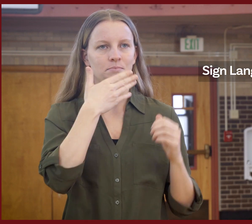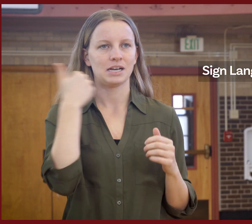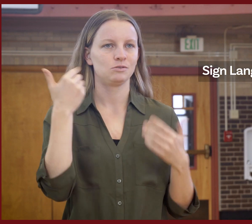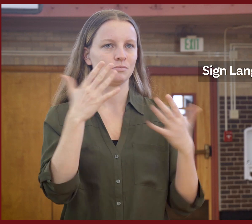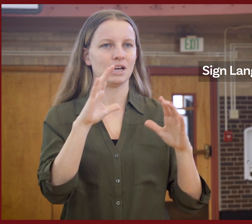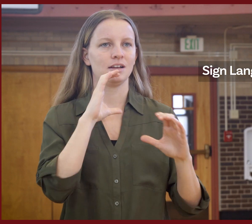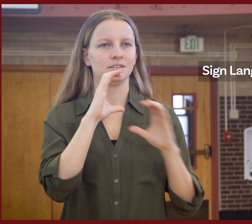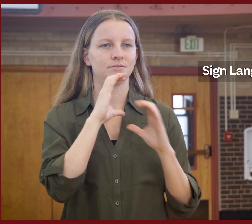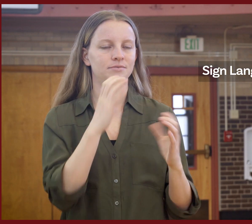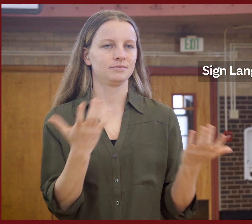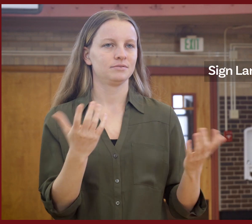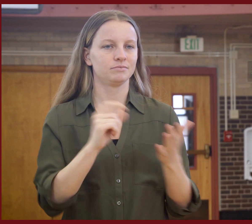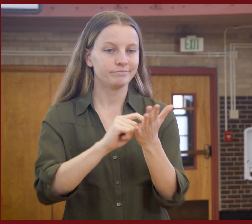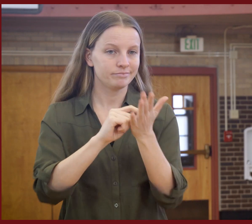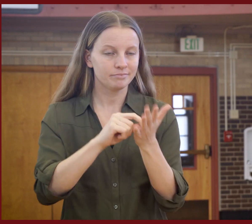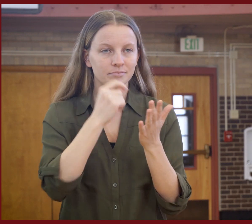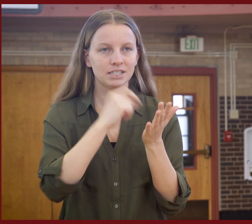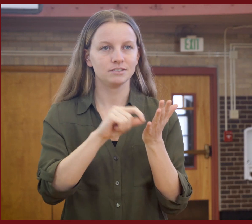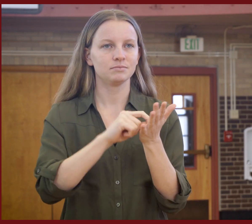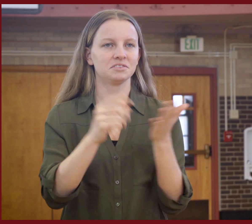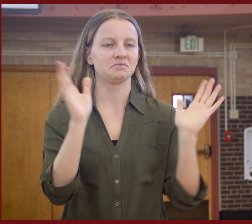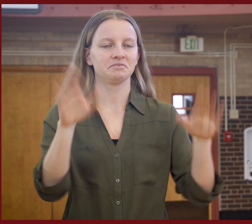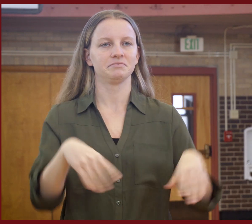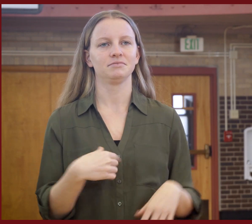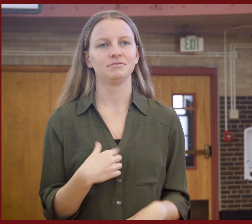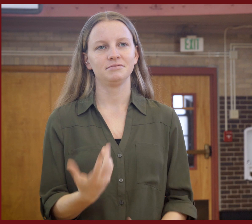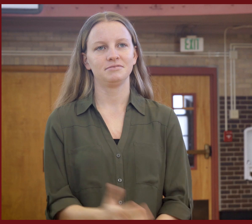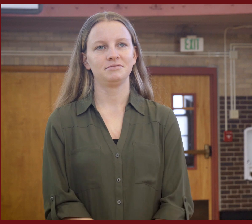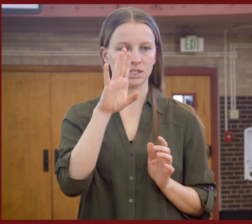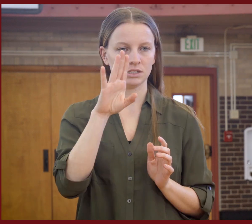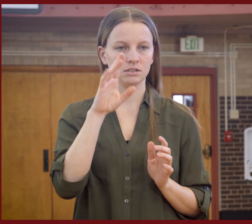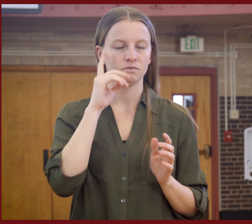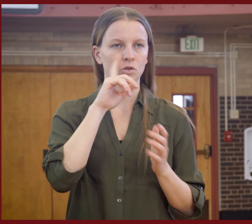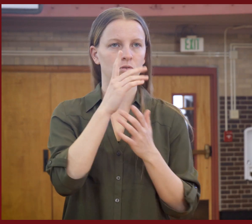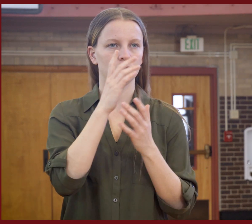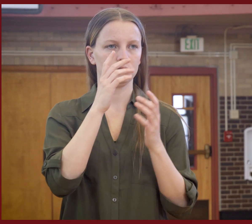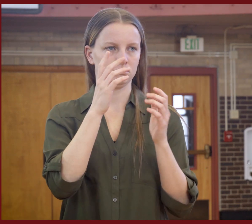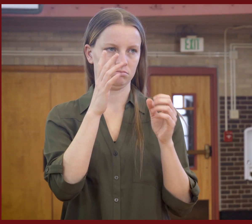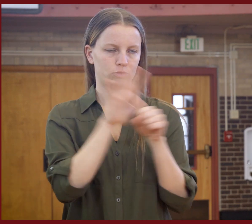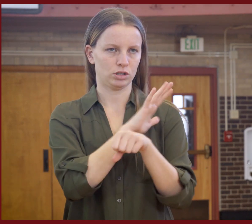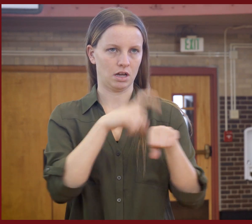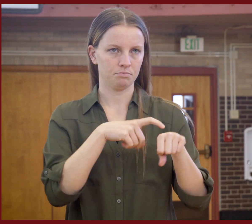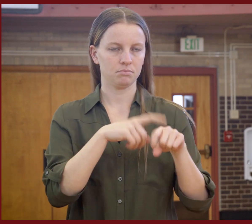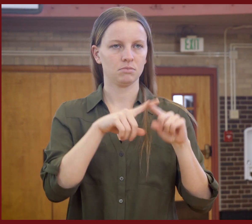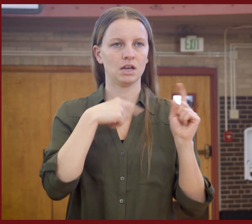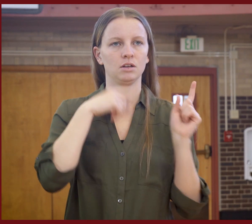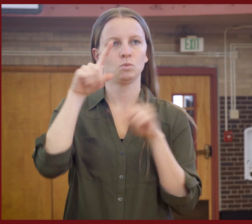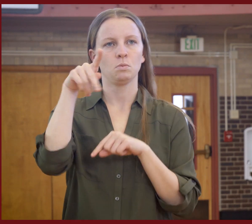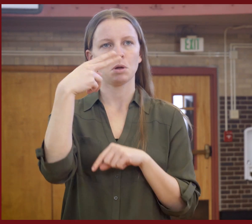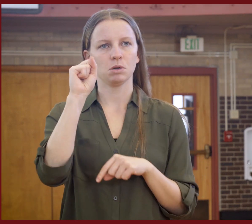for me to communicate -- or a paper and pen. I was full-time at CSDB but I did go to